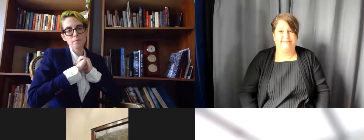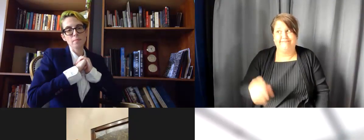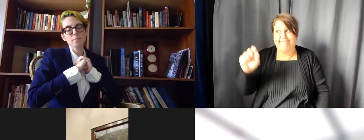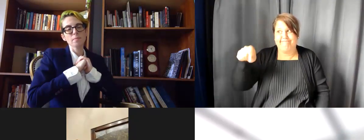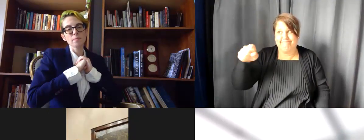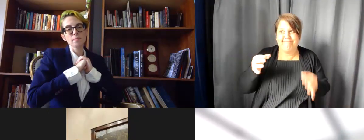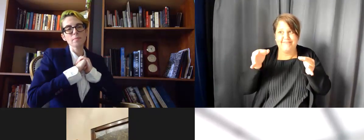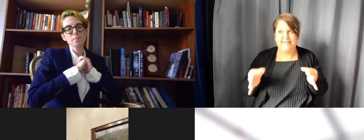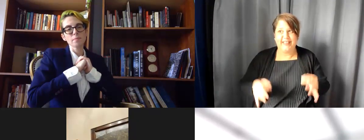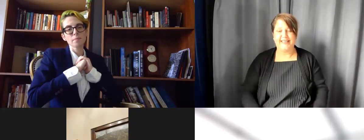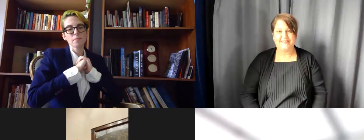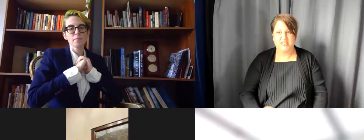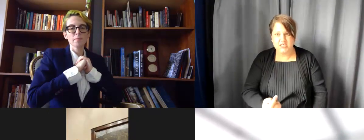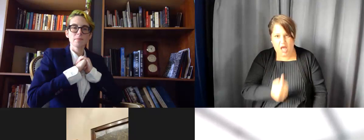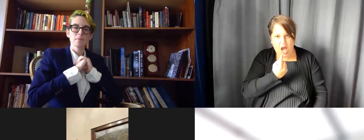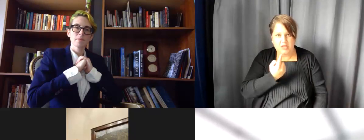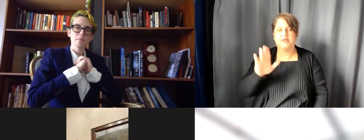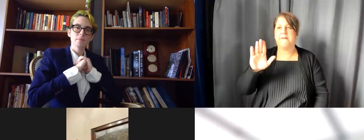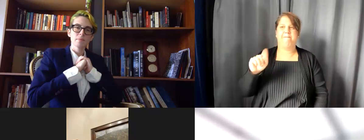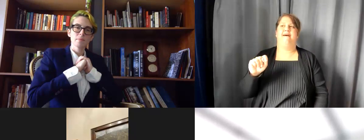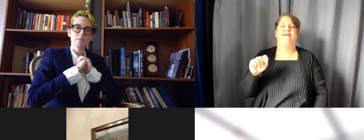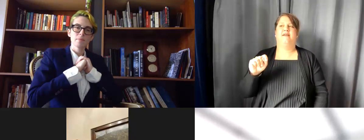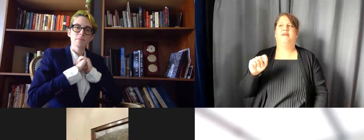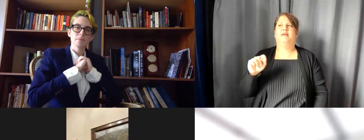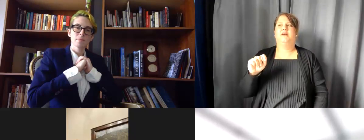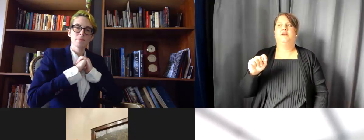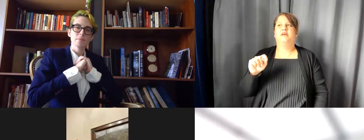Jordan Radford: but it's not a situation to Jordan Radford: still